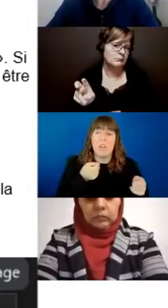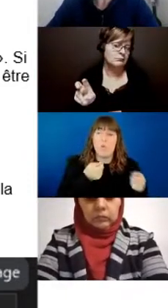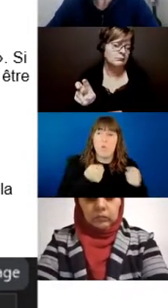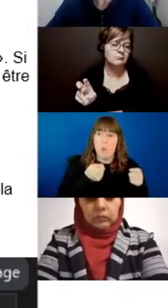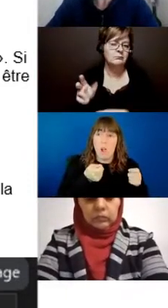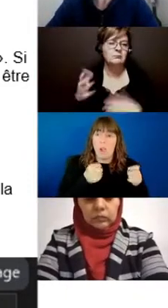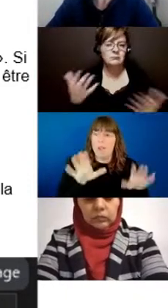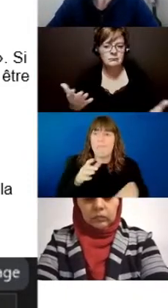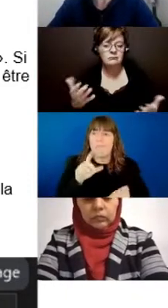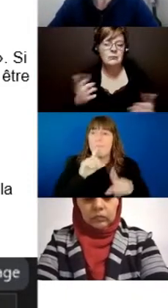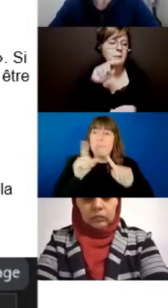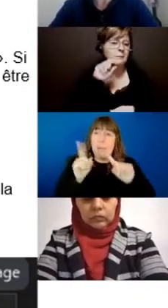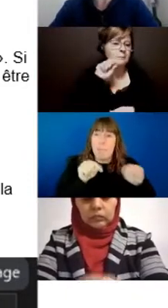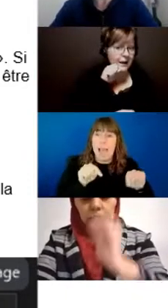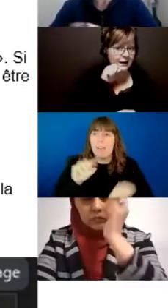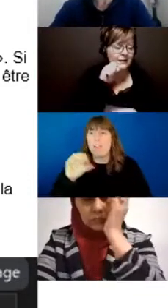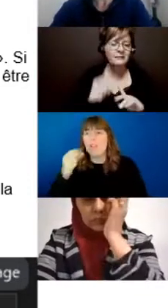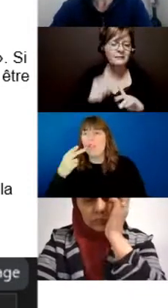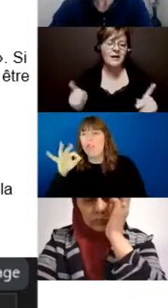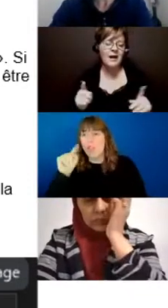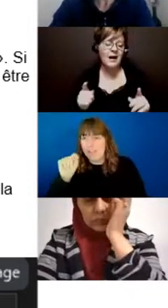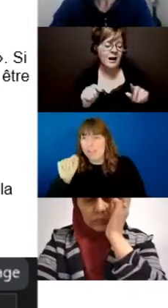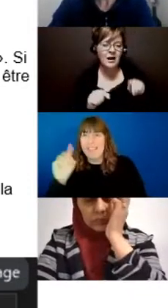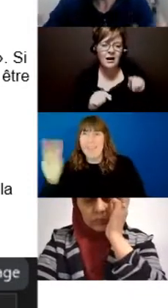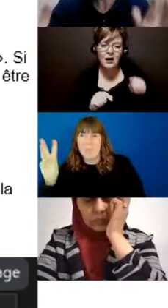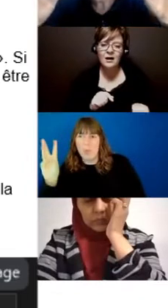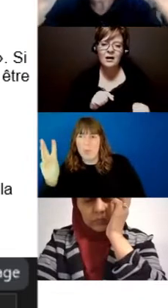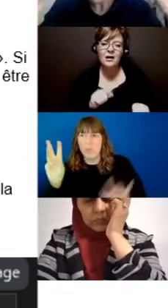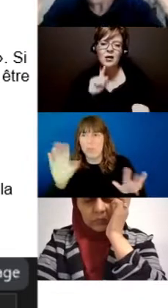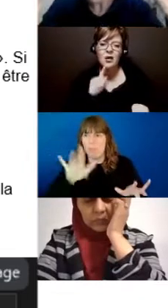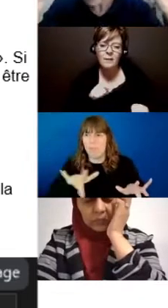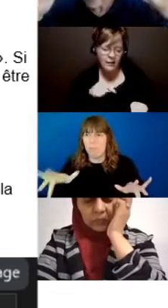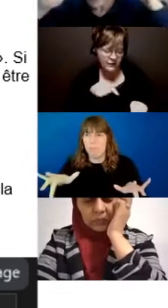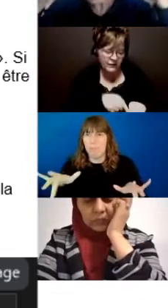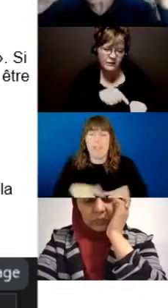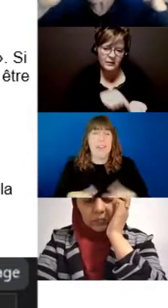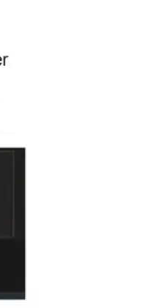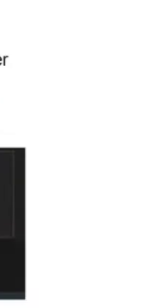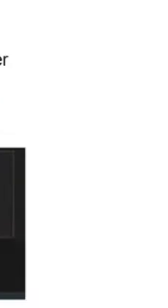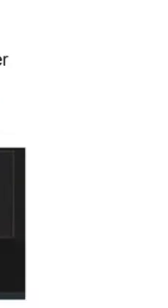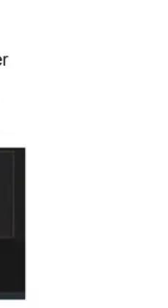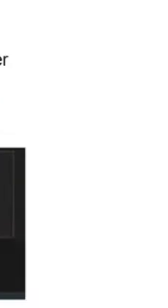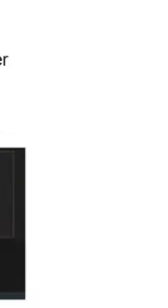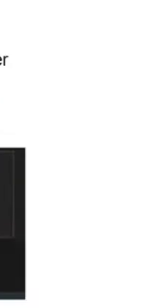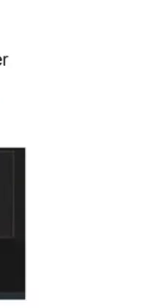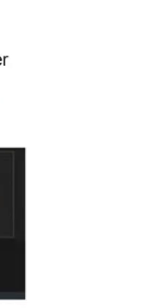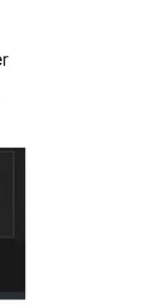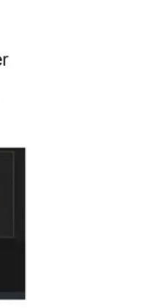or command shift w there's a lot to understand here but i hope it's coming through clearly